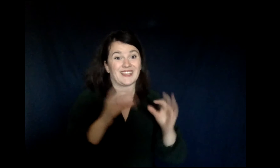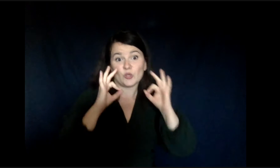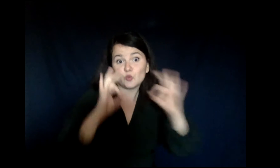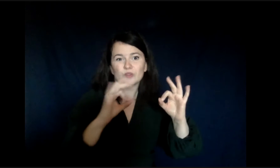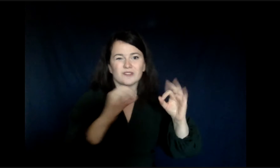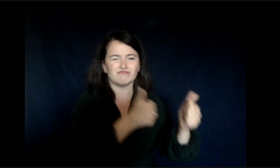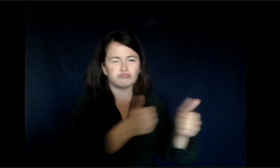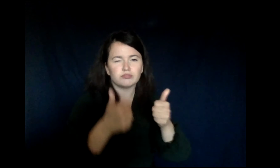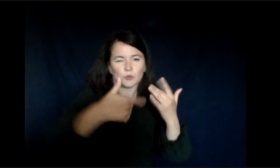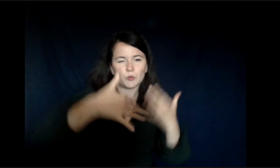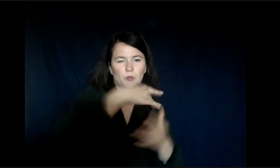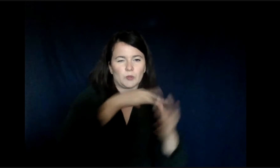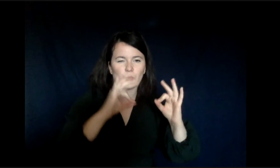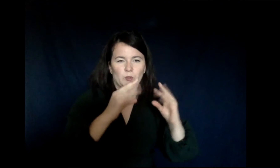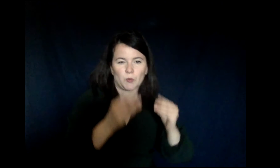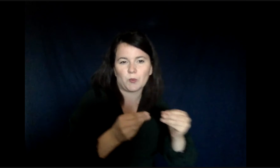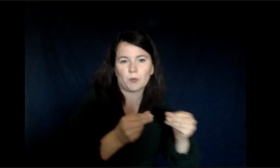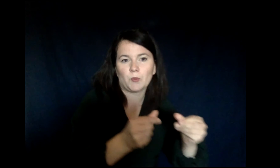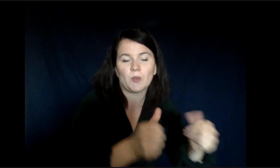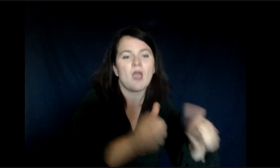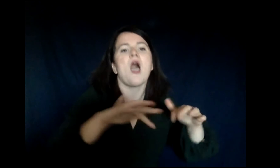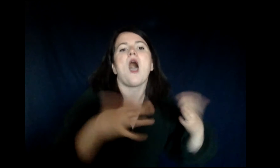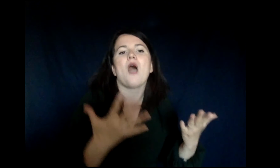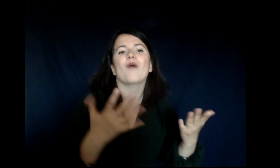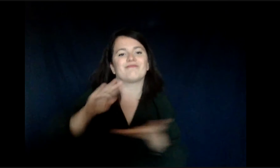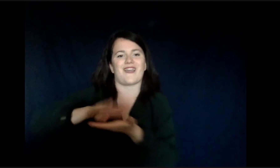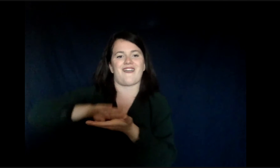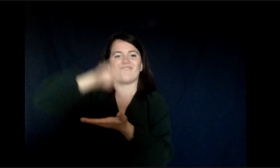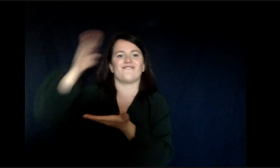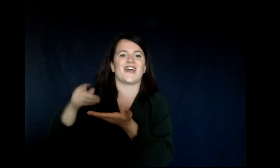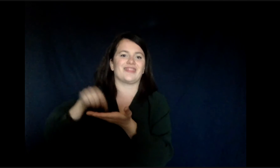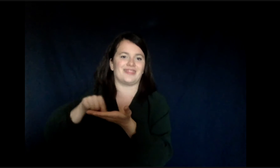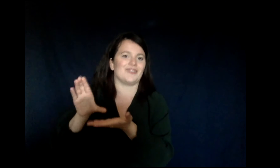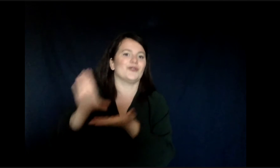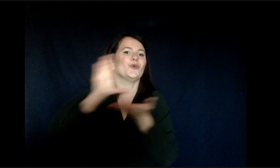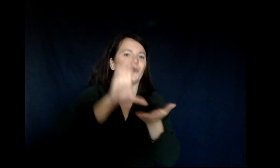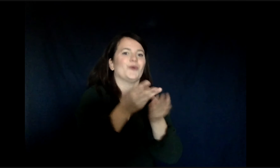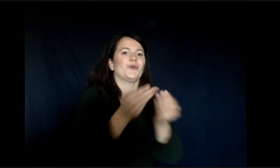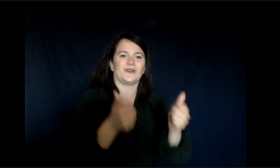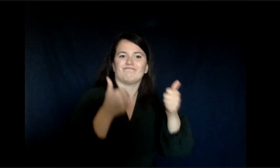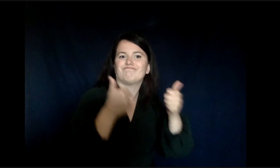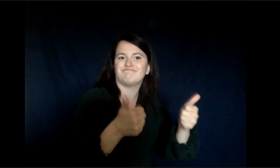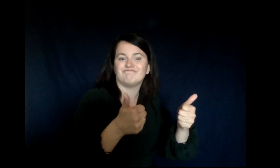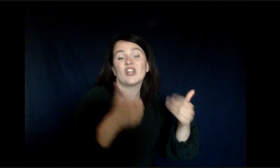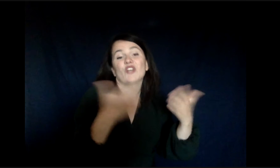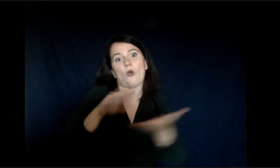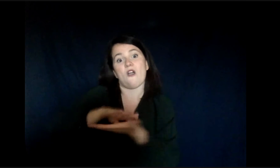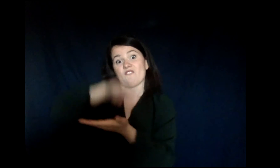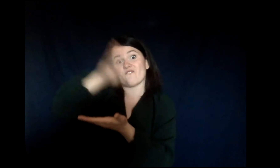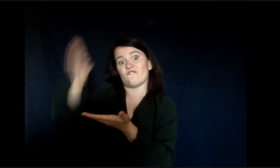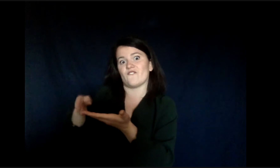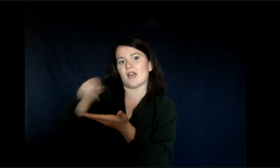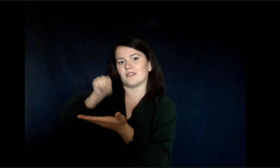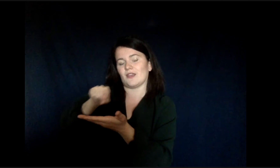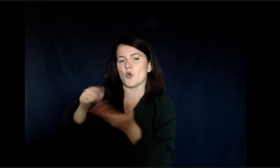So, that's just to give you a clue about what the future of disability strategy will have to take into account